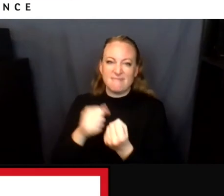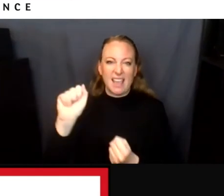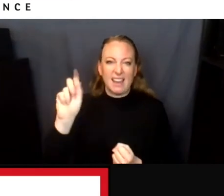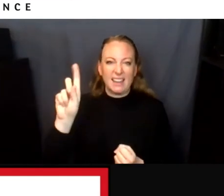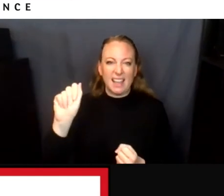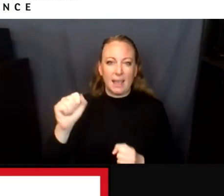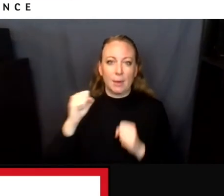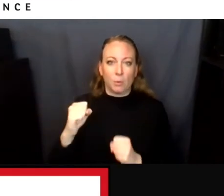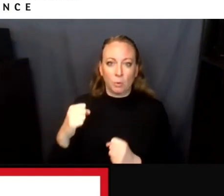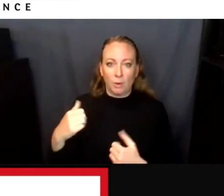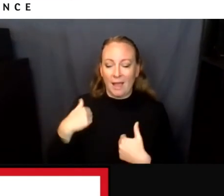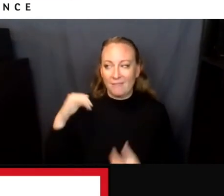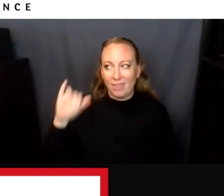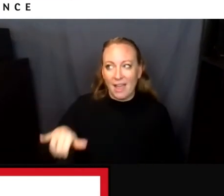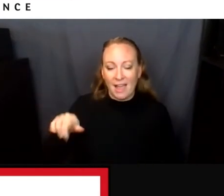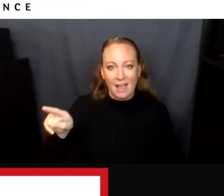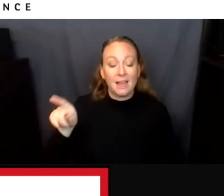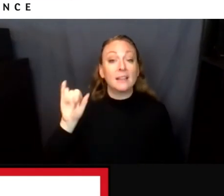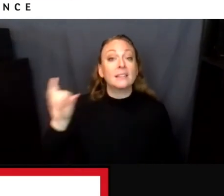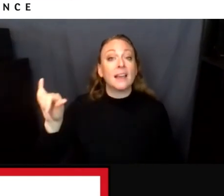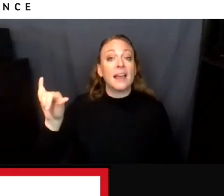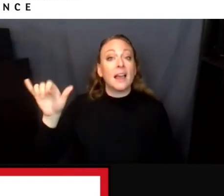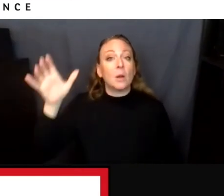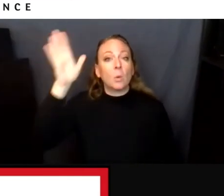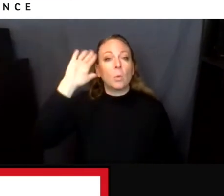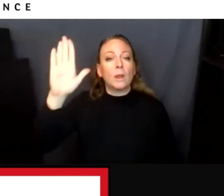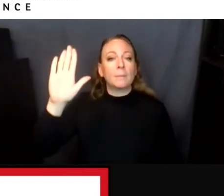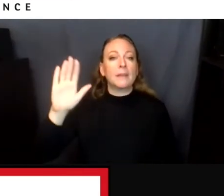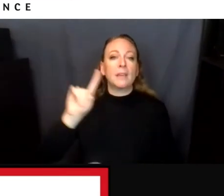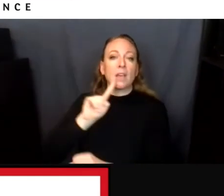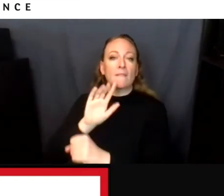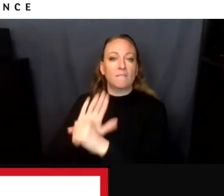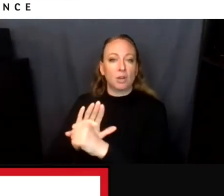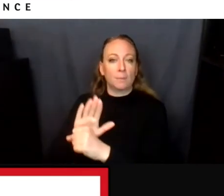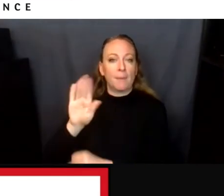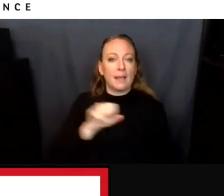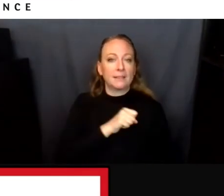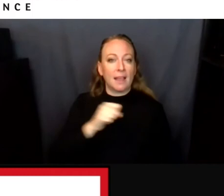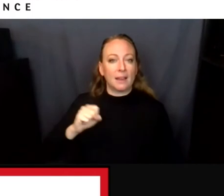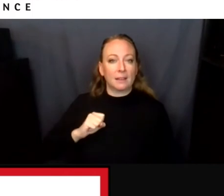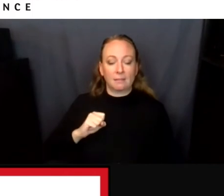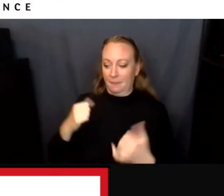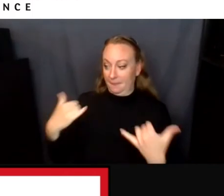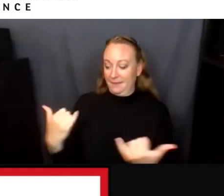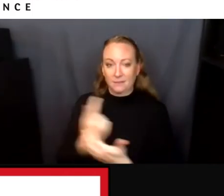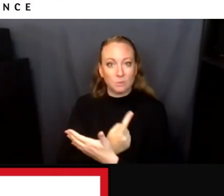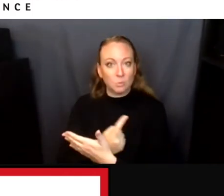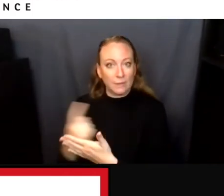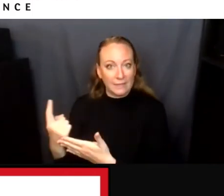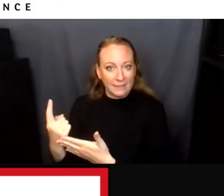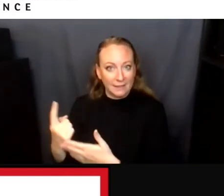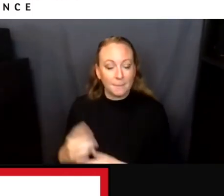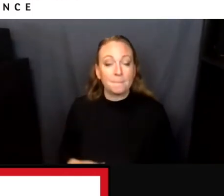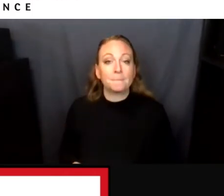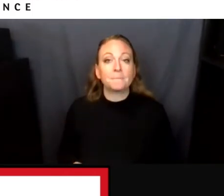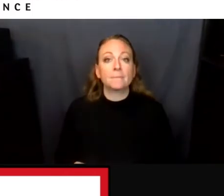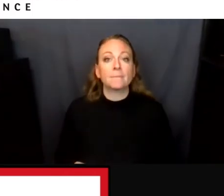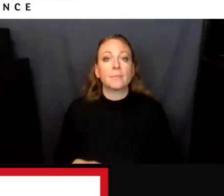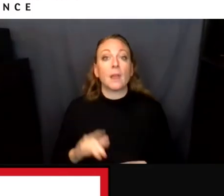He'll be approved or confirmed by the Senate probably this week. But then the appointment of who's gonna head up